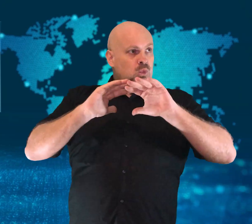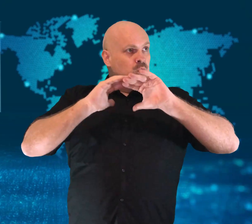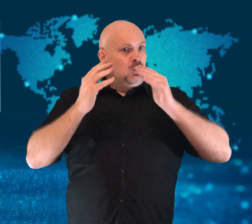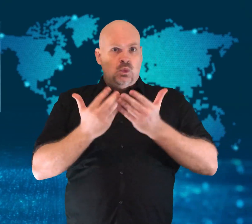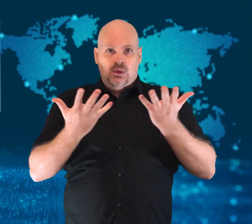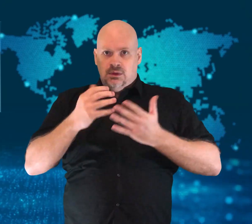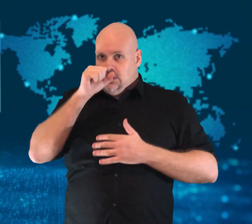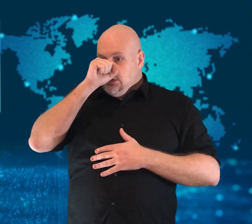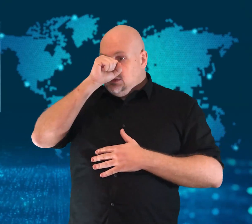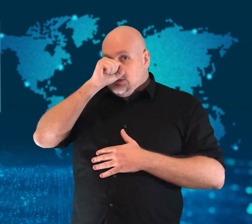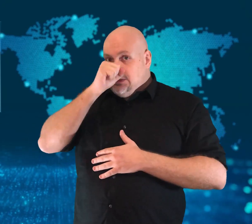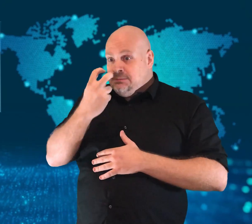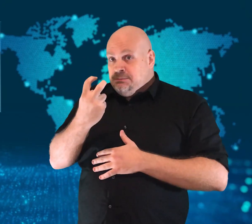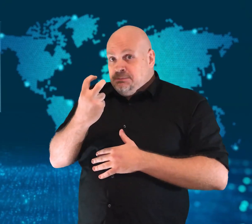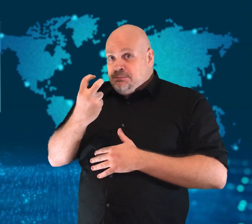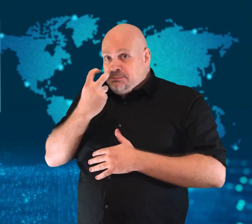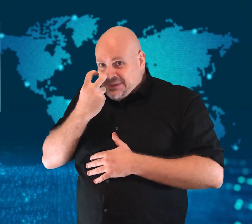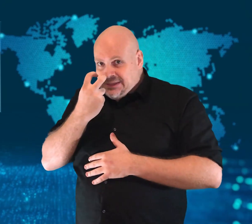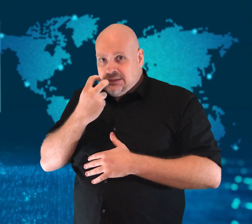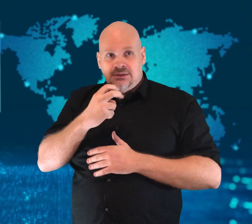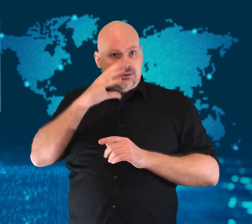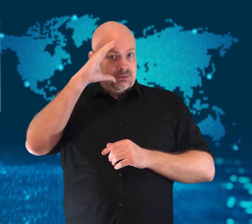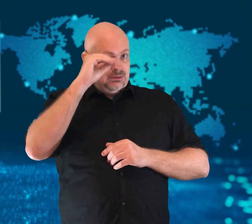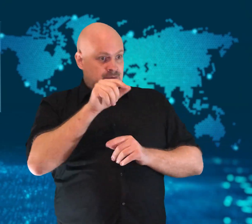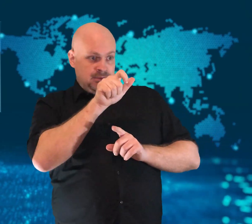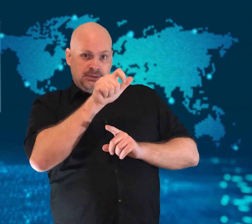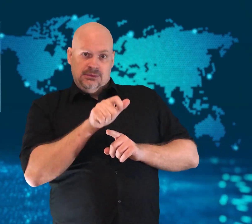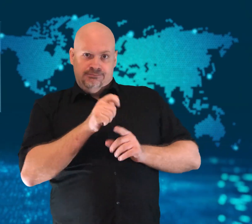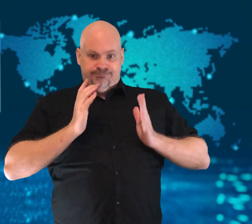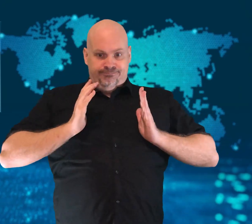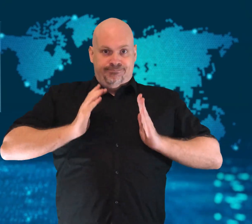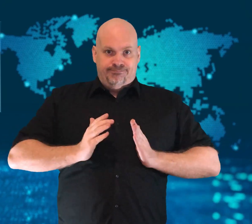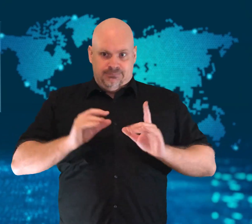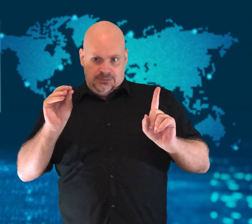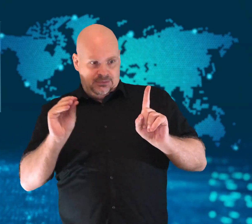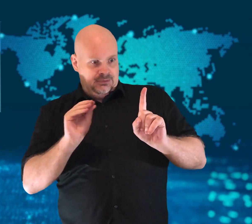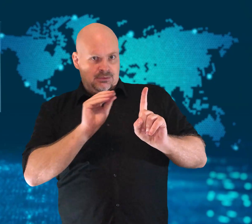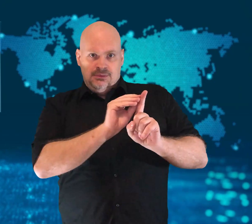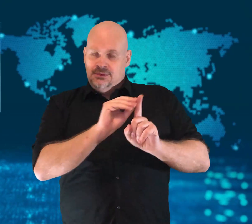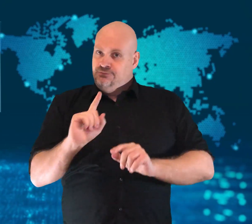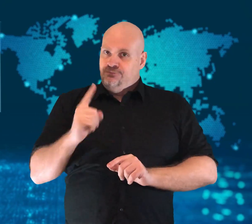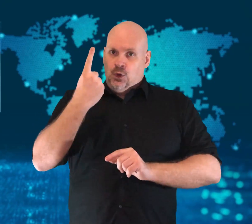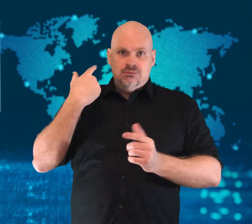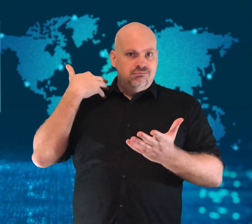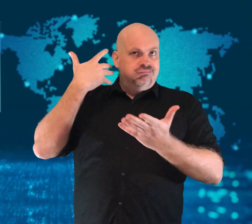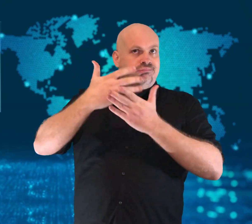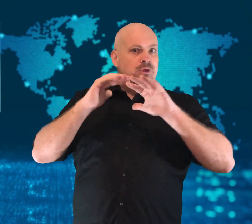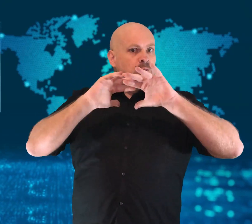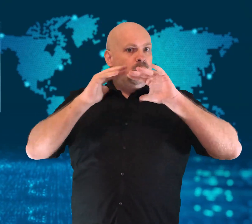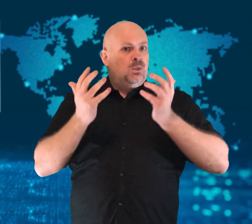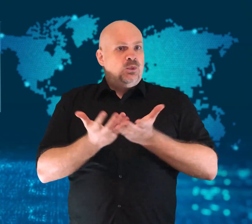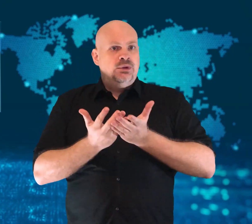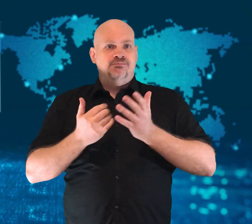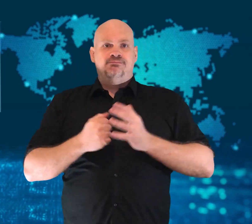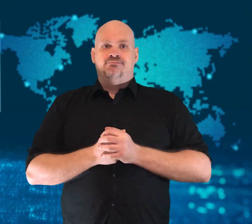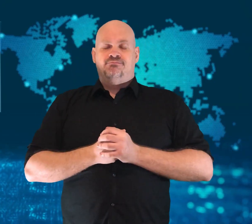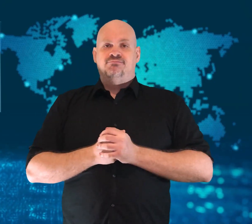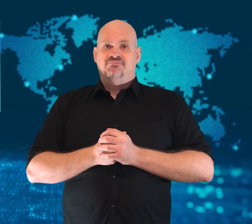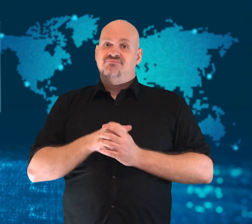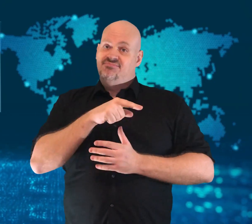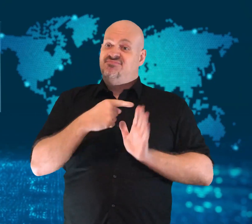was the first pig-to-human heart transplant in the world.